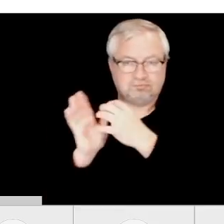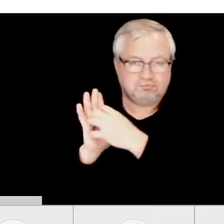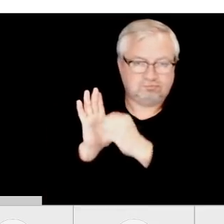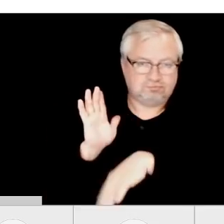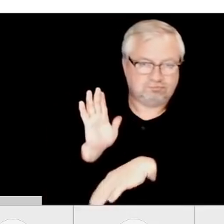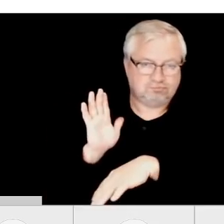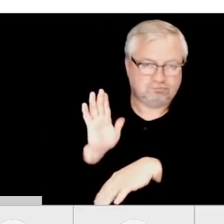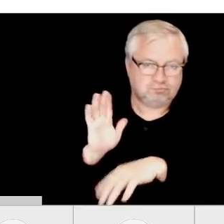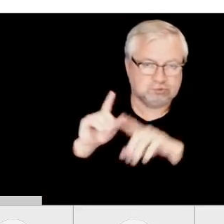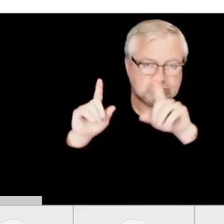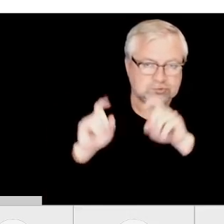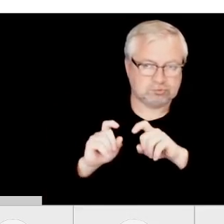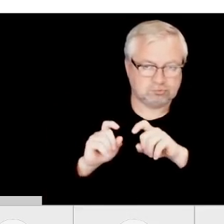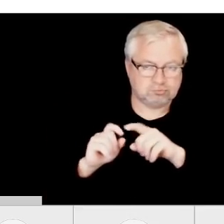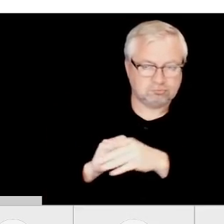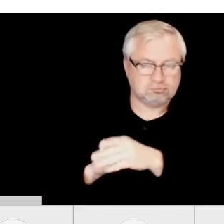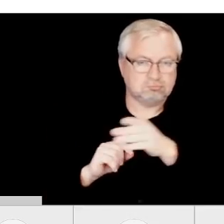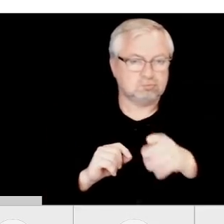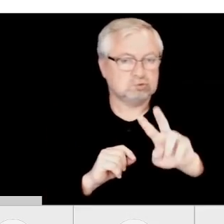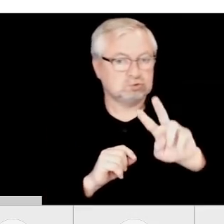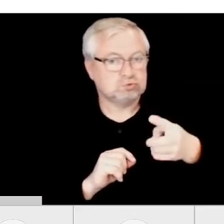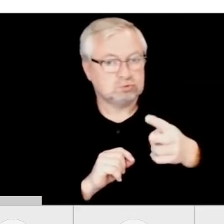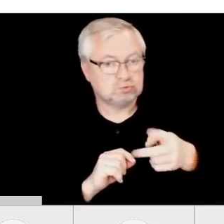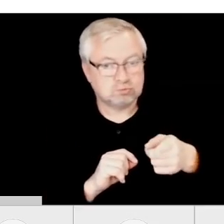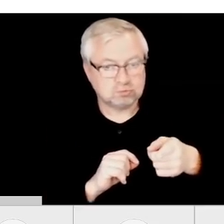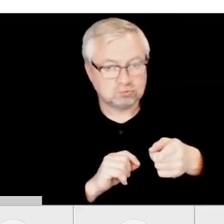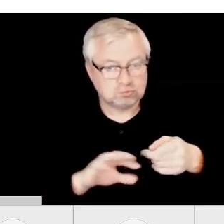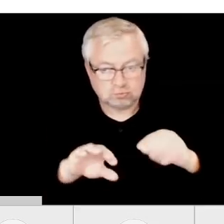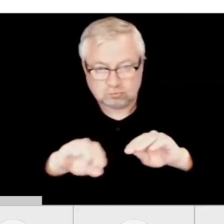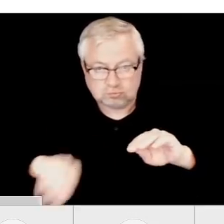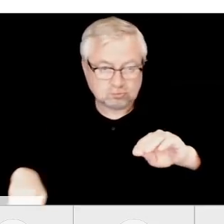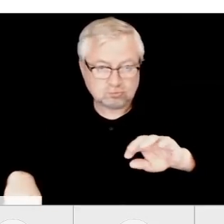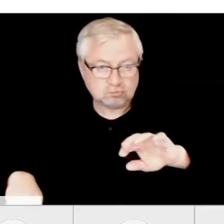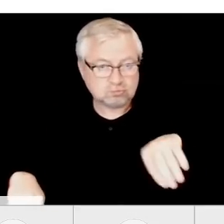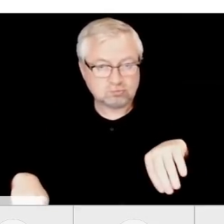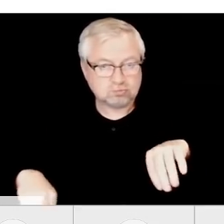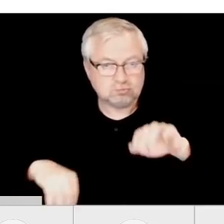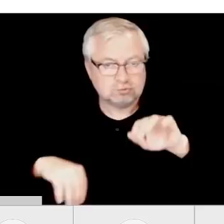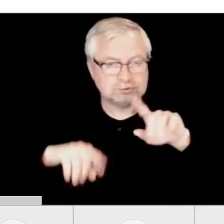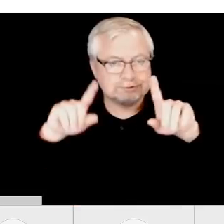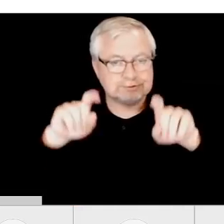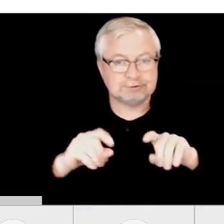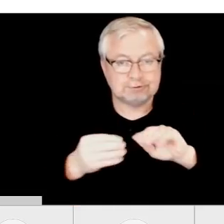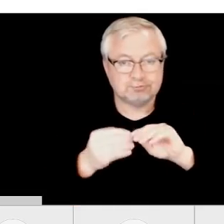Implemented in the model in terms of testing numbers and estimates that are